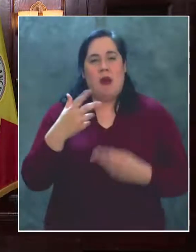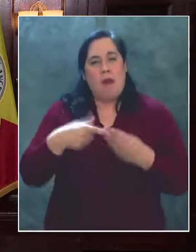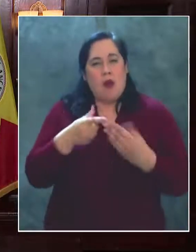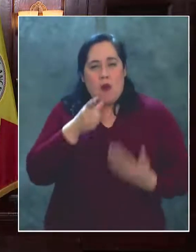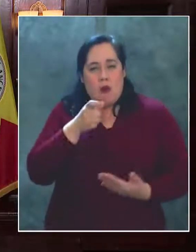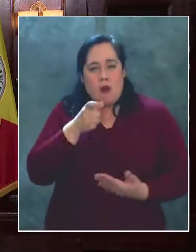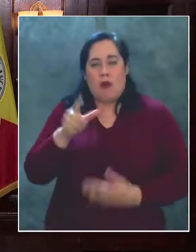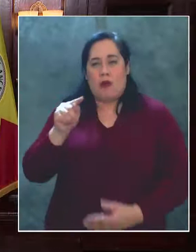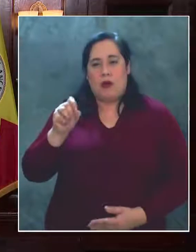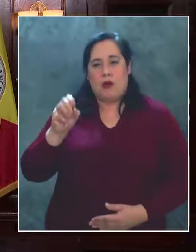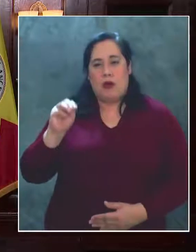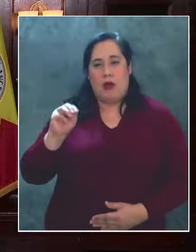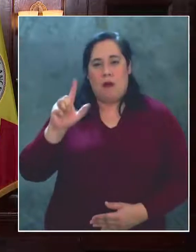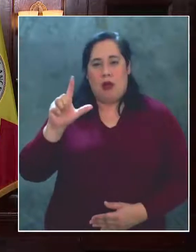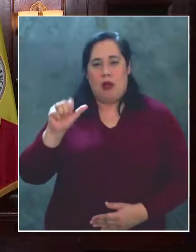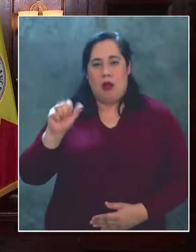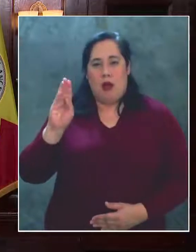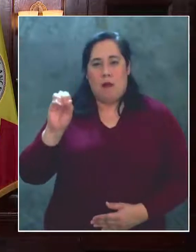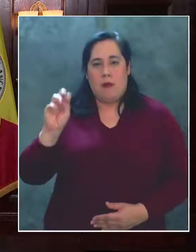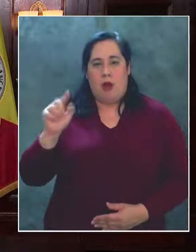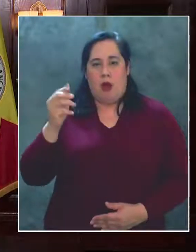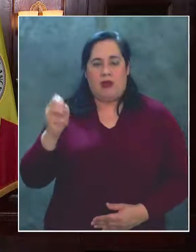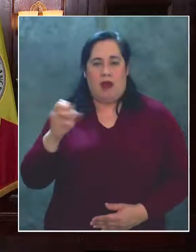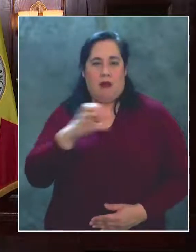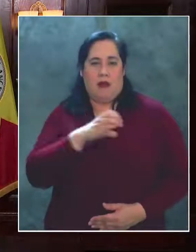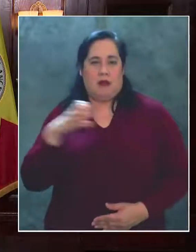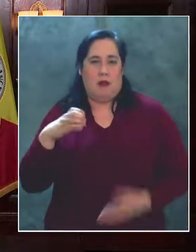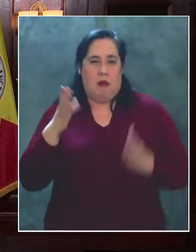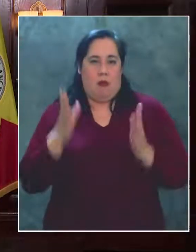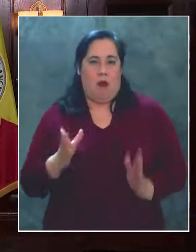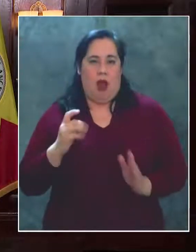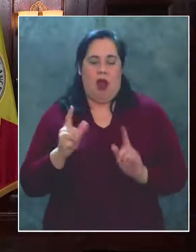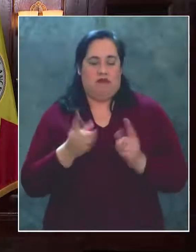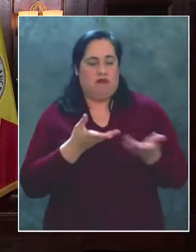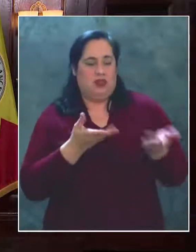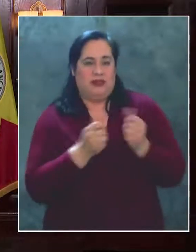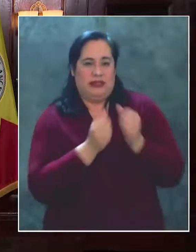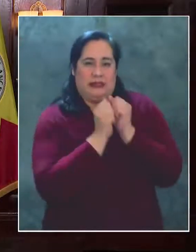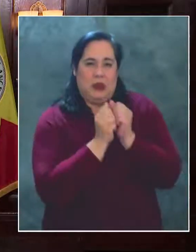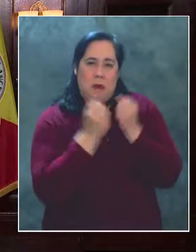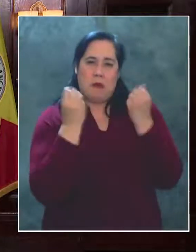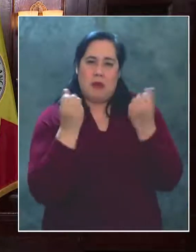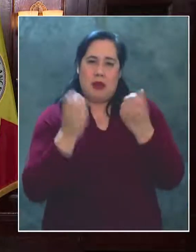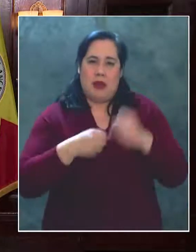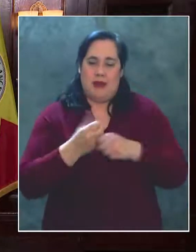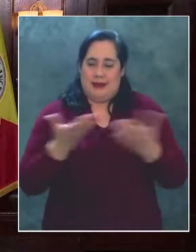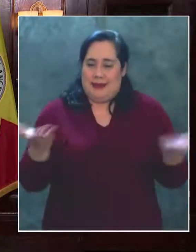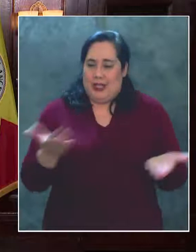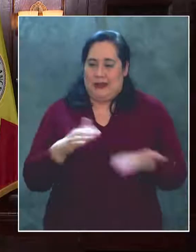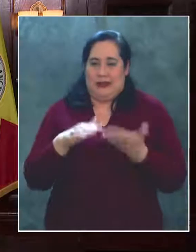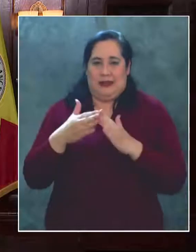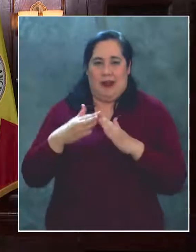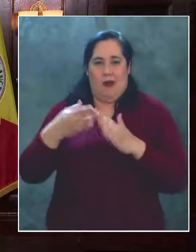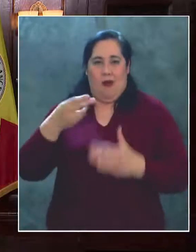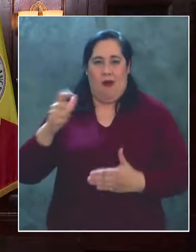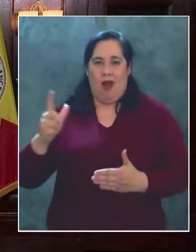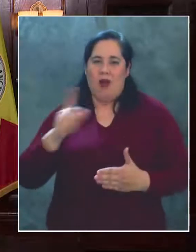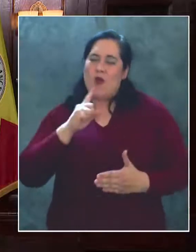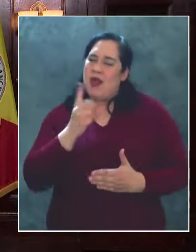FOR GOING OFF SCRIPT. ABOUT TOM LABONGE WHO EMBODIED